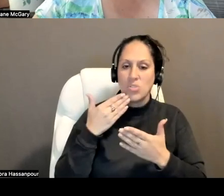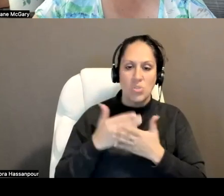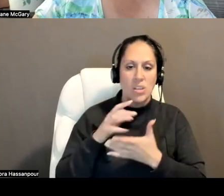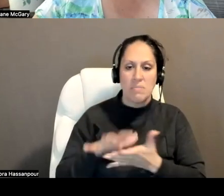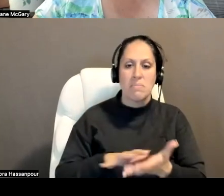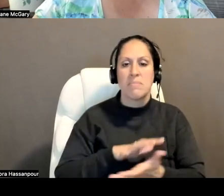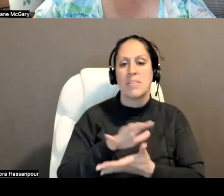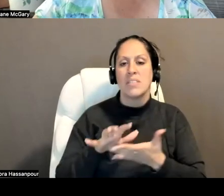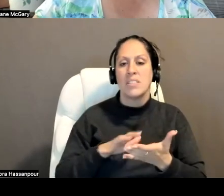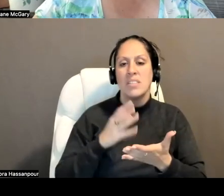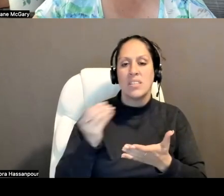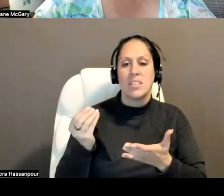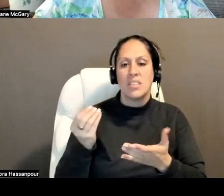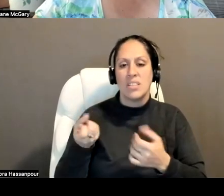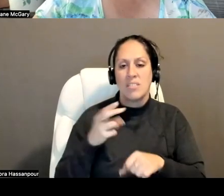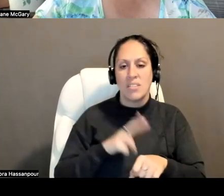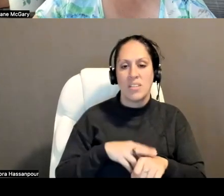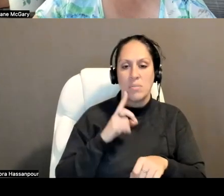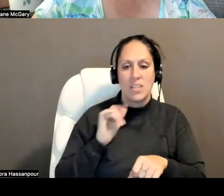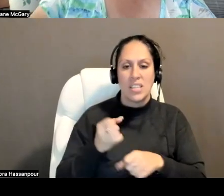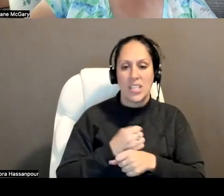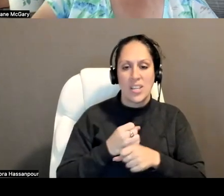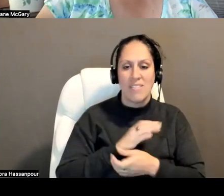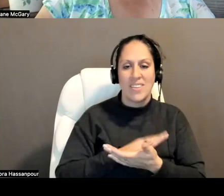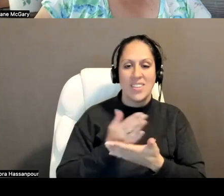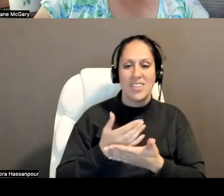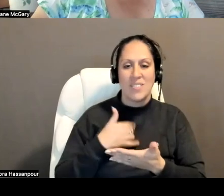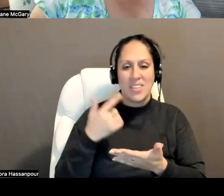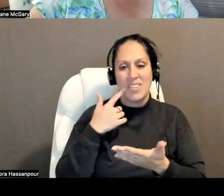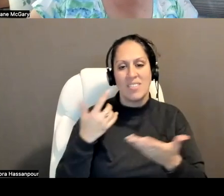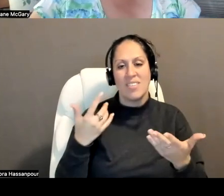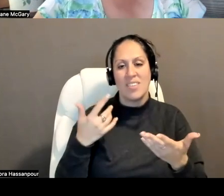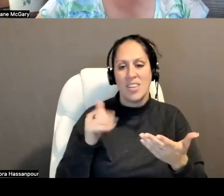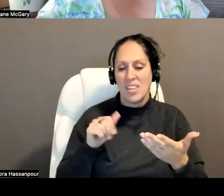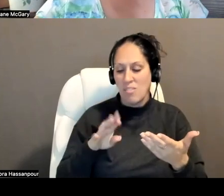And of course because of the coffee and cooking. So we thought, well, Aroma Duo